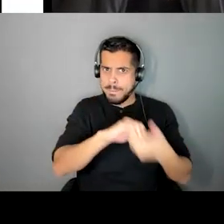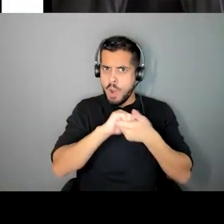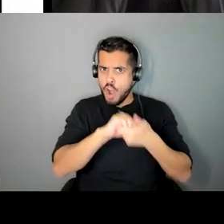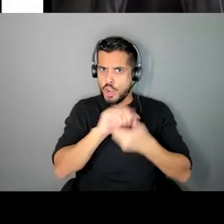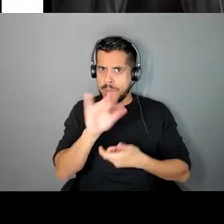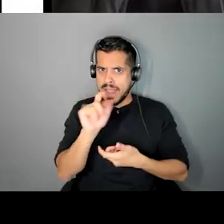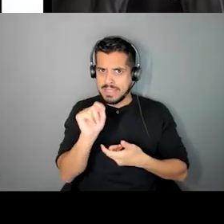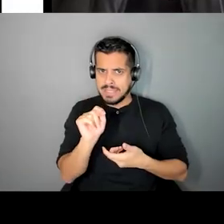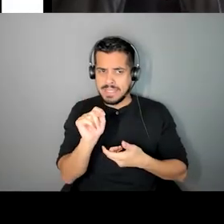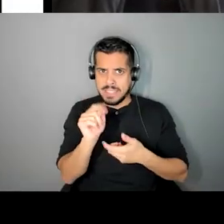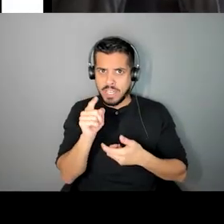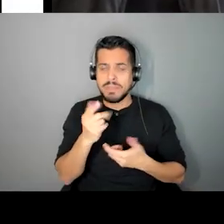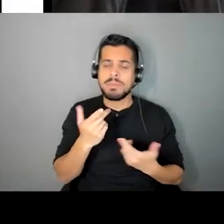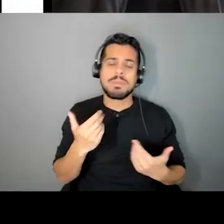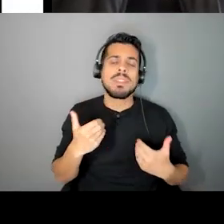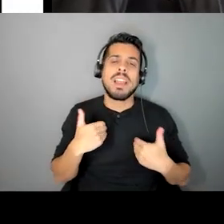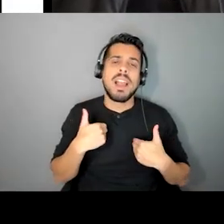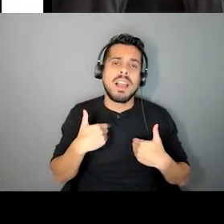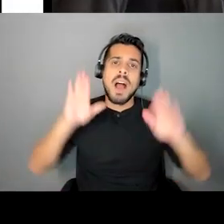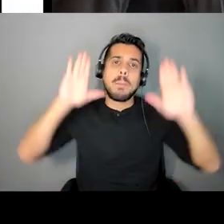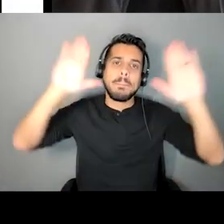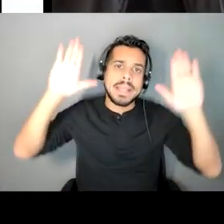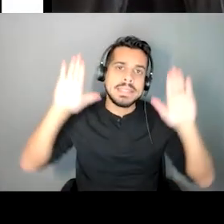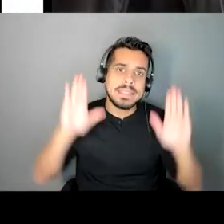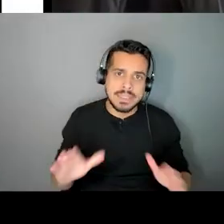Um... we have amazingly skilled professionals.